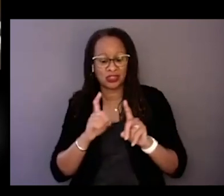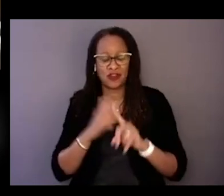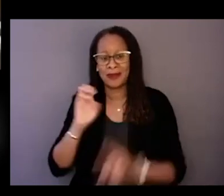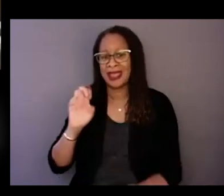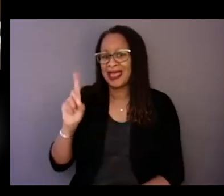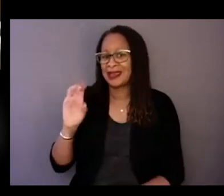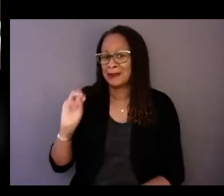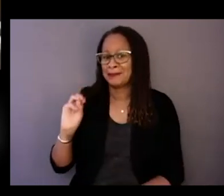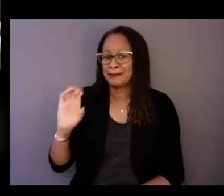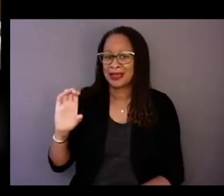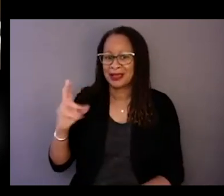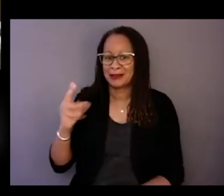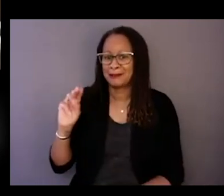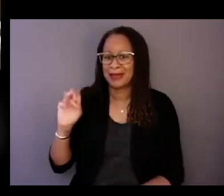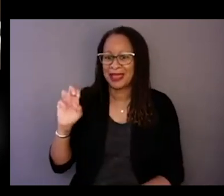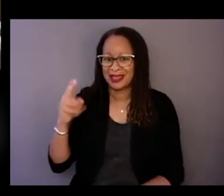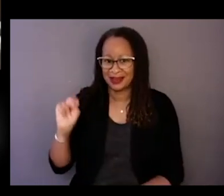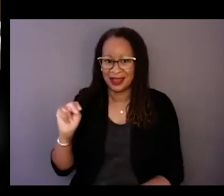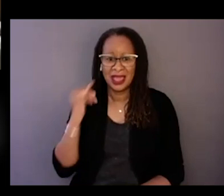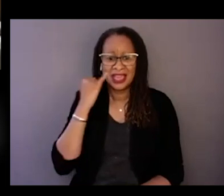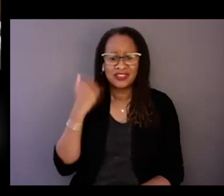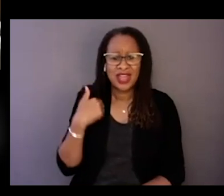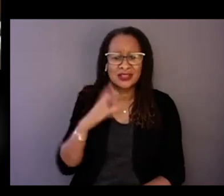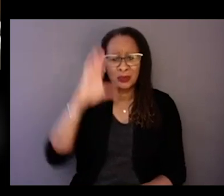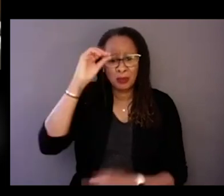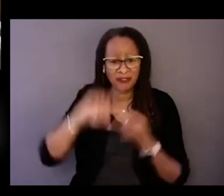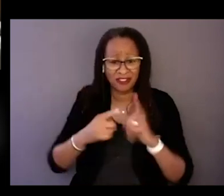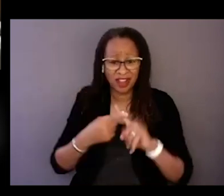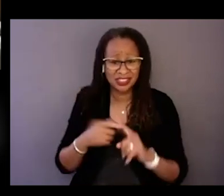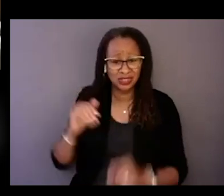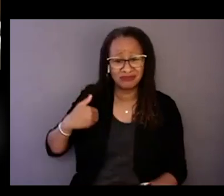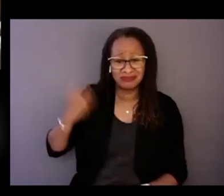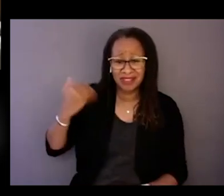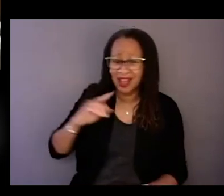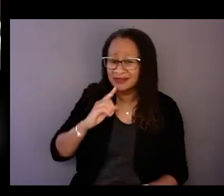about whether or not she has a boyfriend. So in that clip too, you see some suggestion